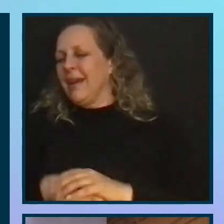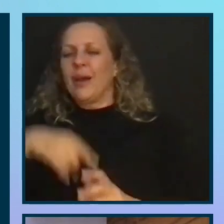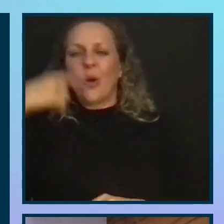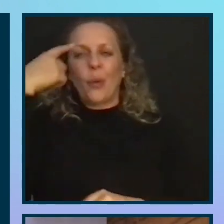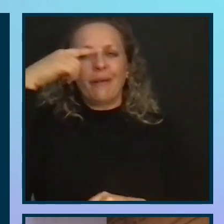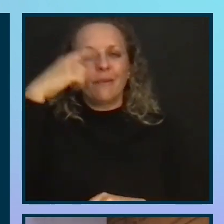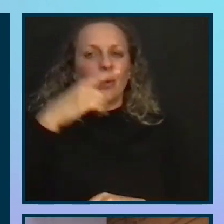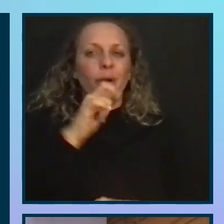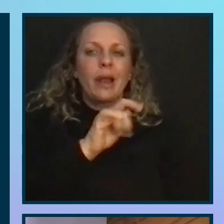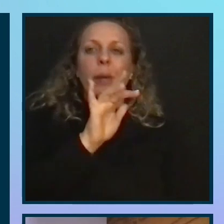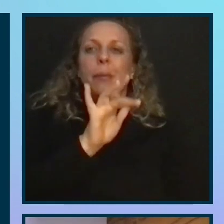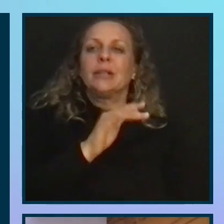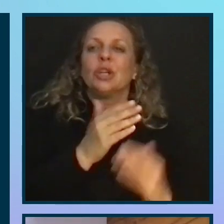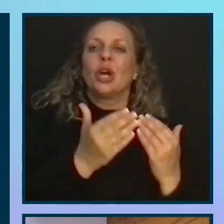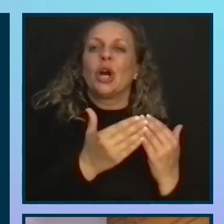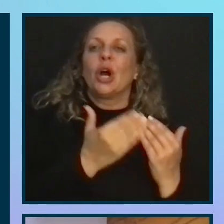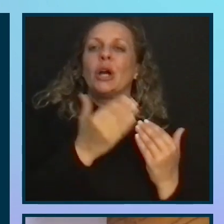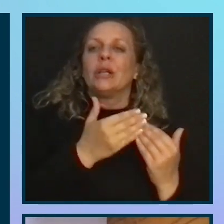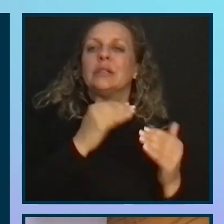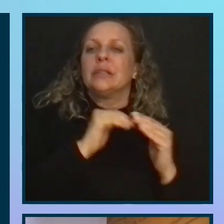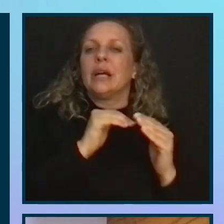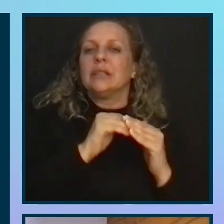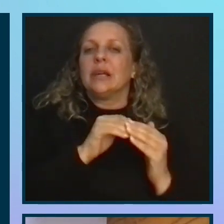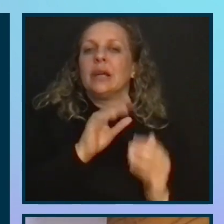buttons are accessible via tab on external keyboards.